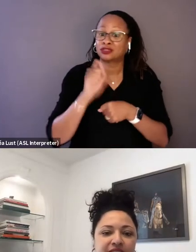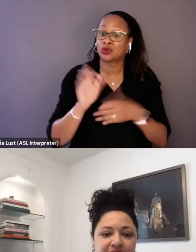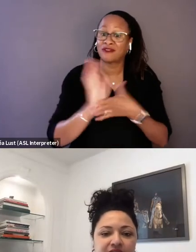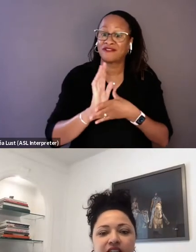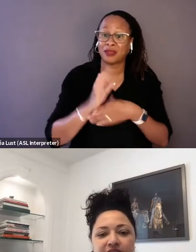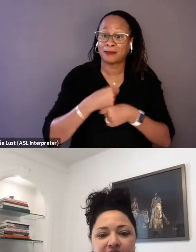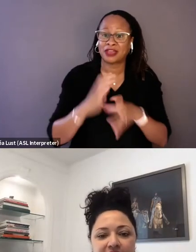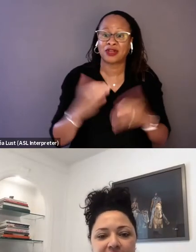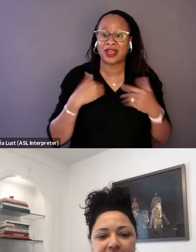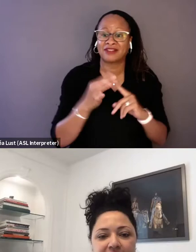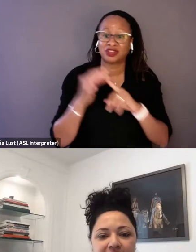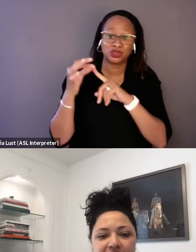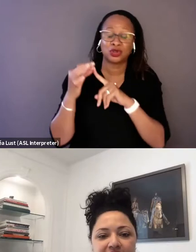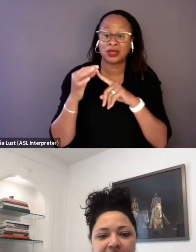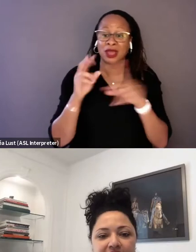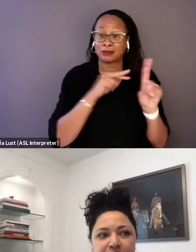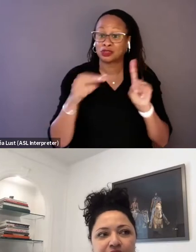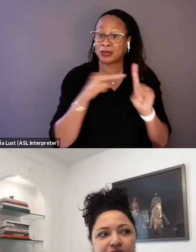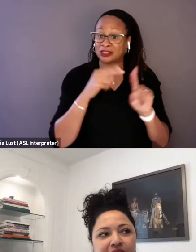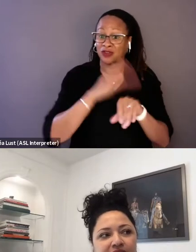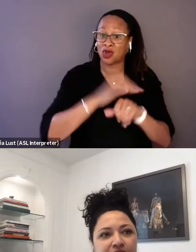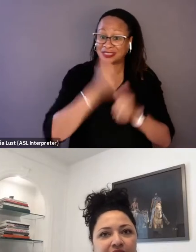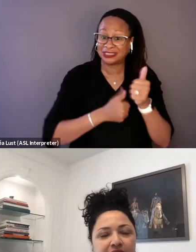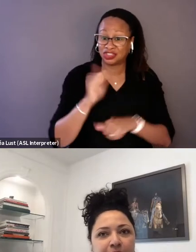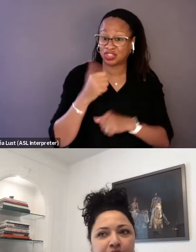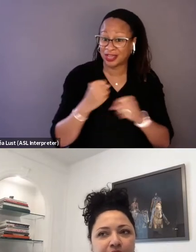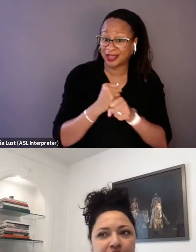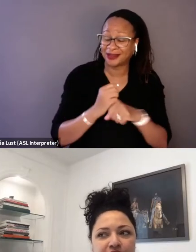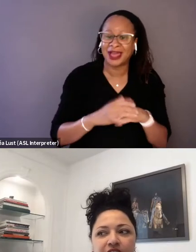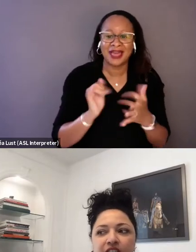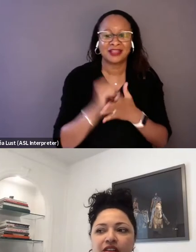and lens on the decade. And I think that that's what's so satisfying about the project.